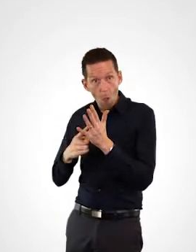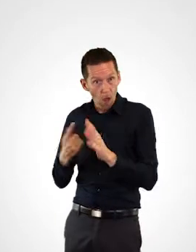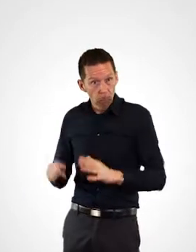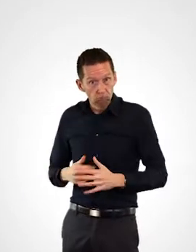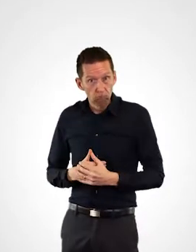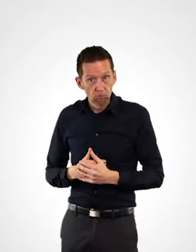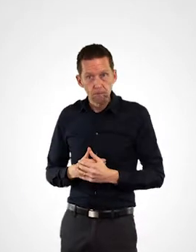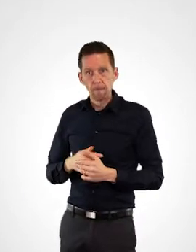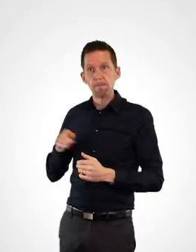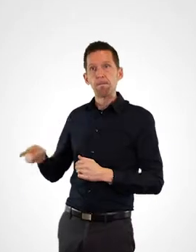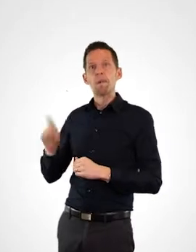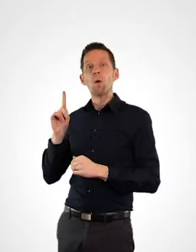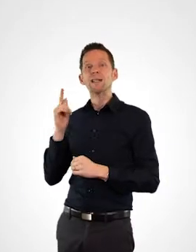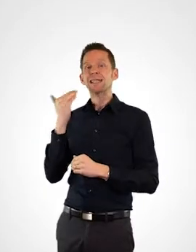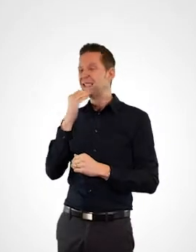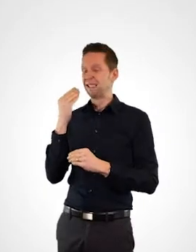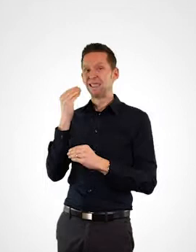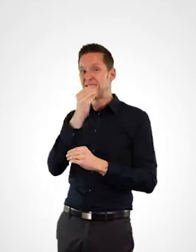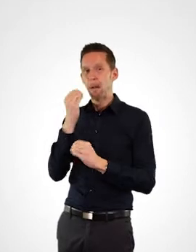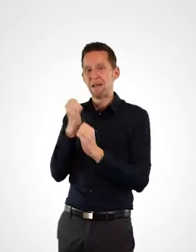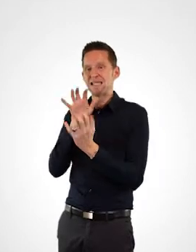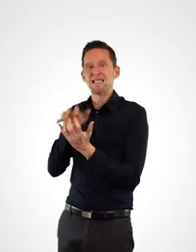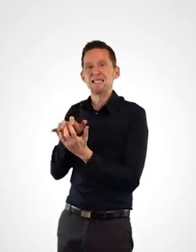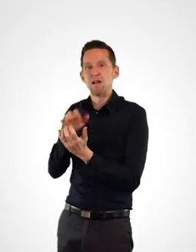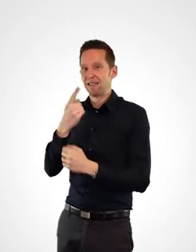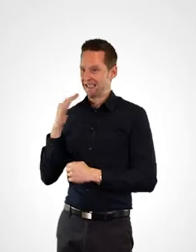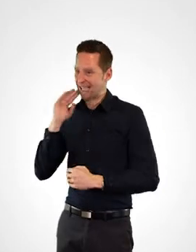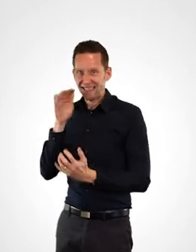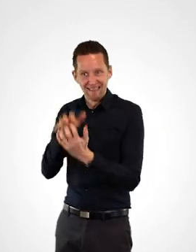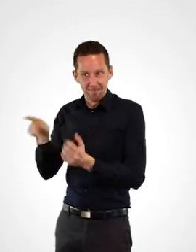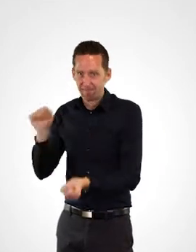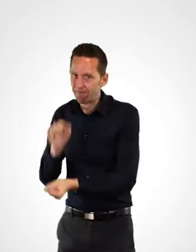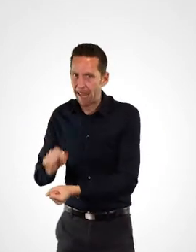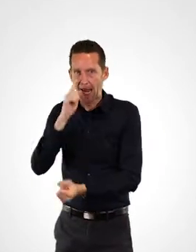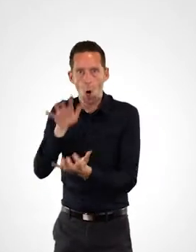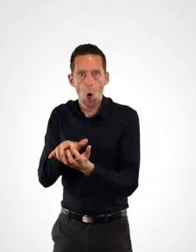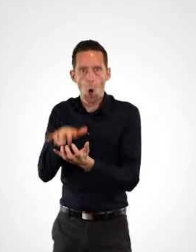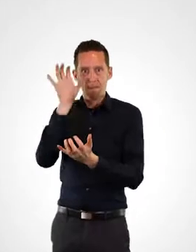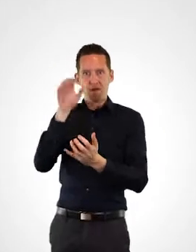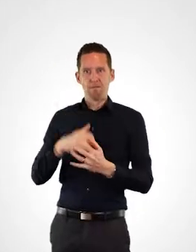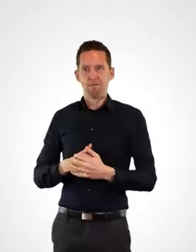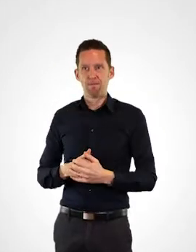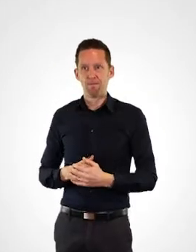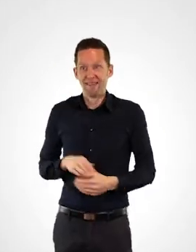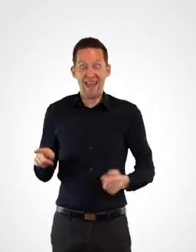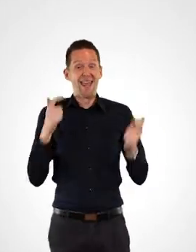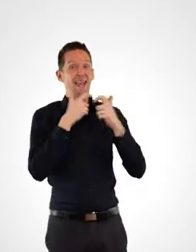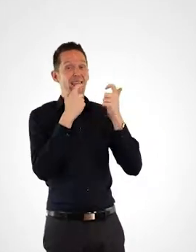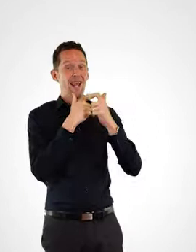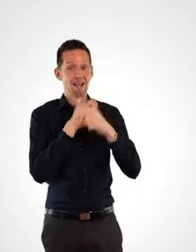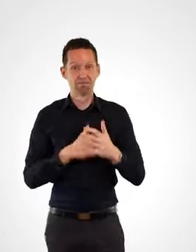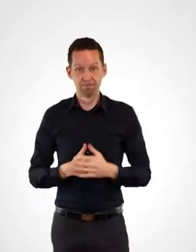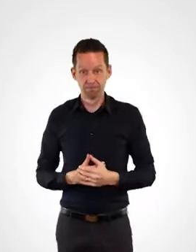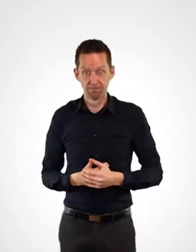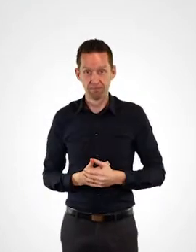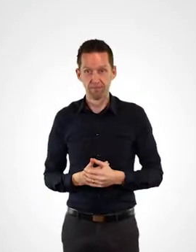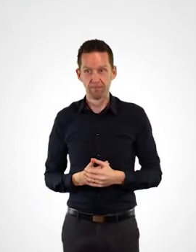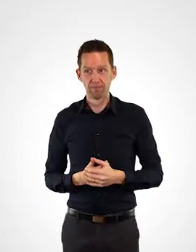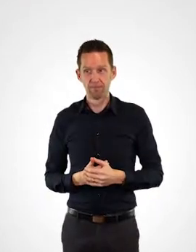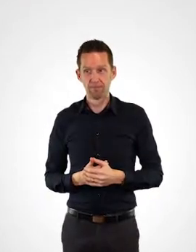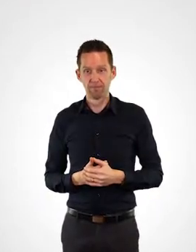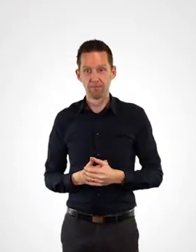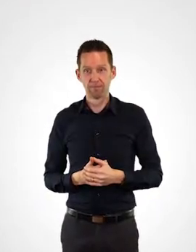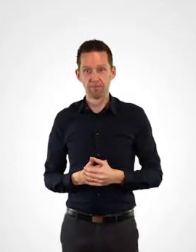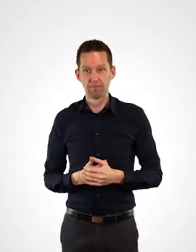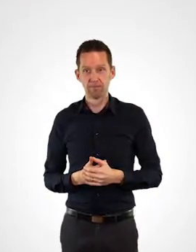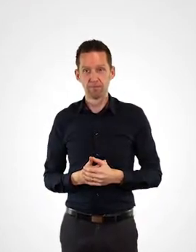Tight and he can't even open it.